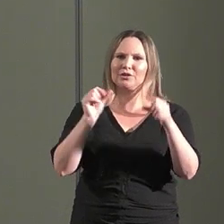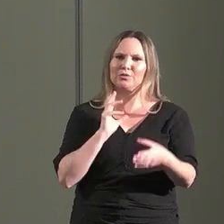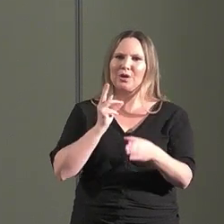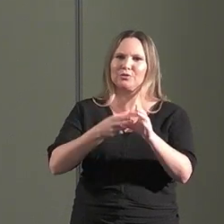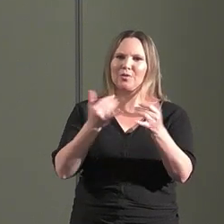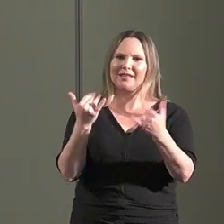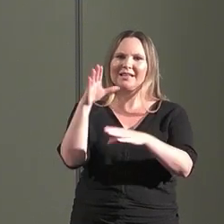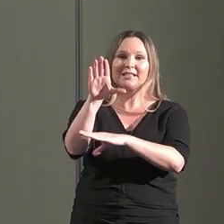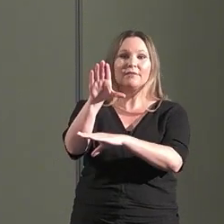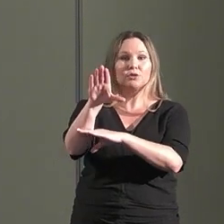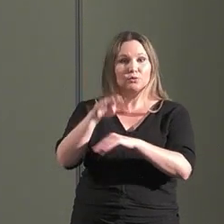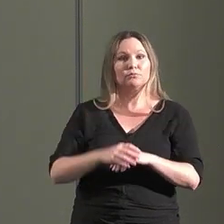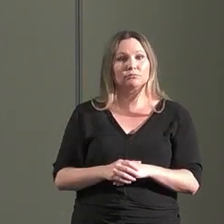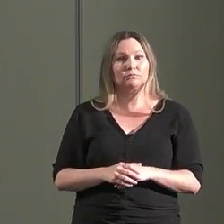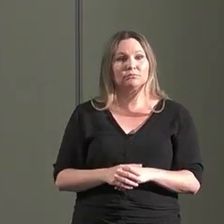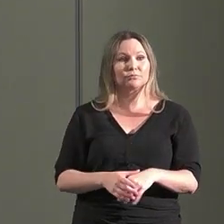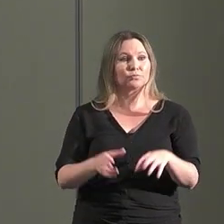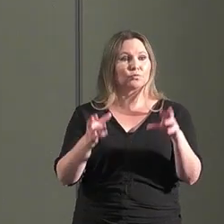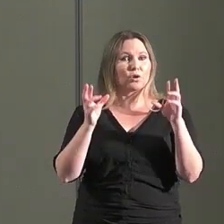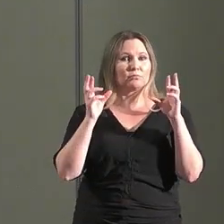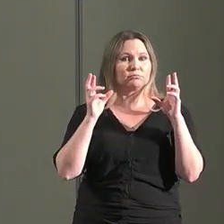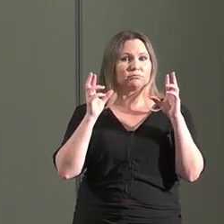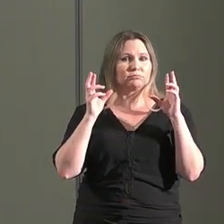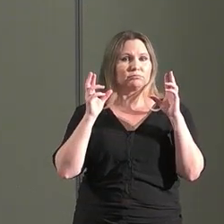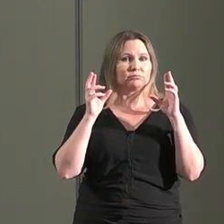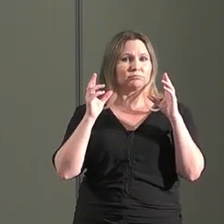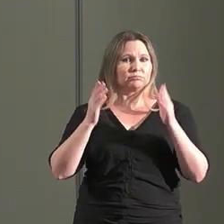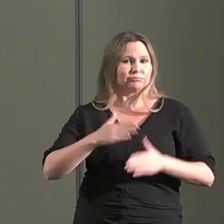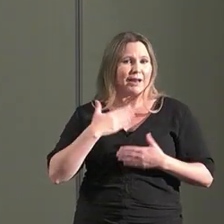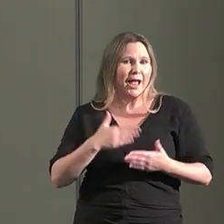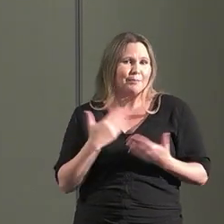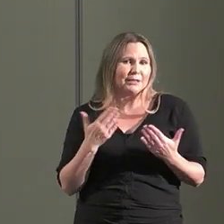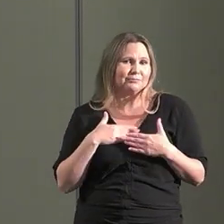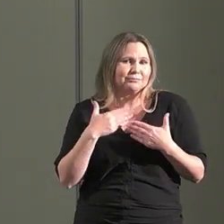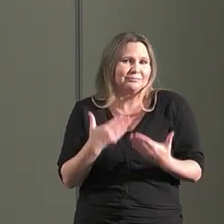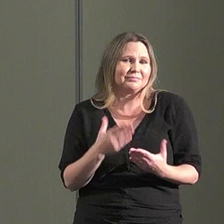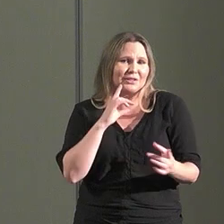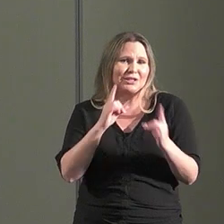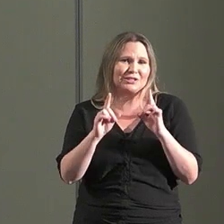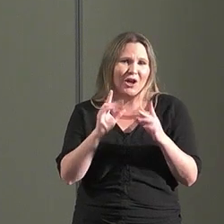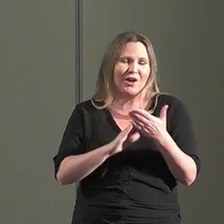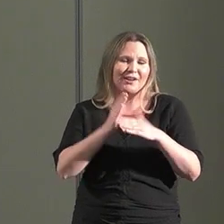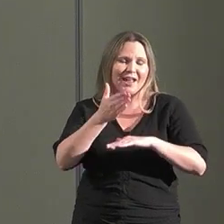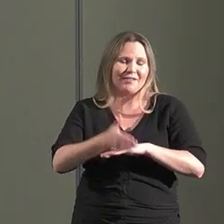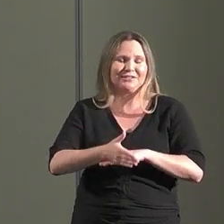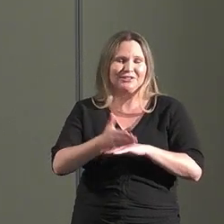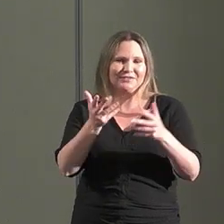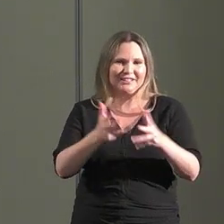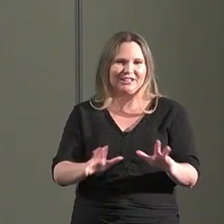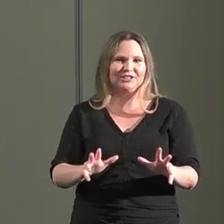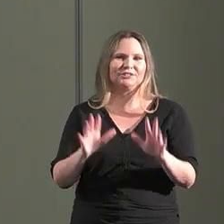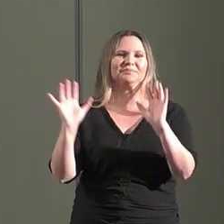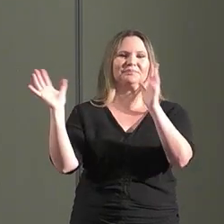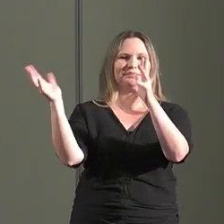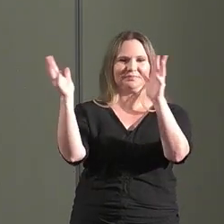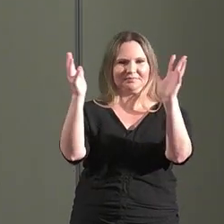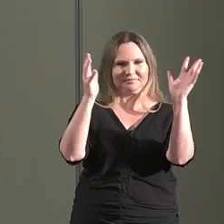I'm happy to talk to you live in the audience afterwards.